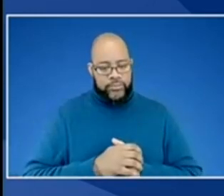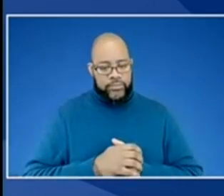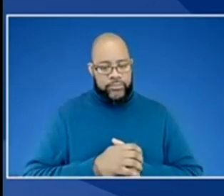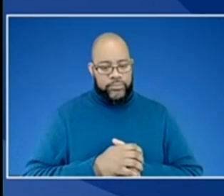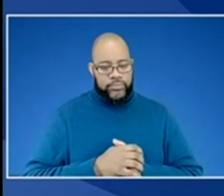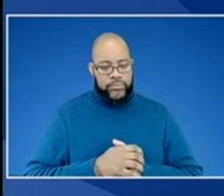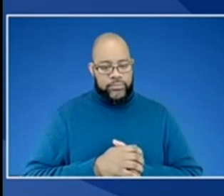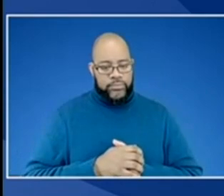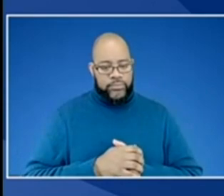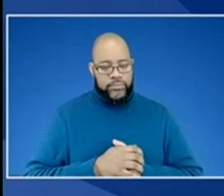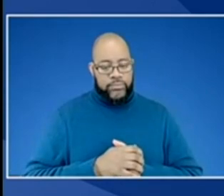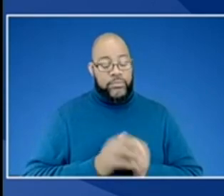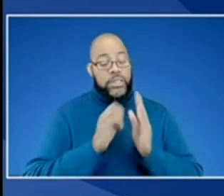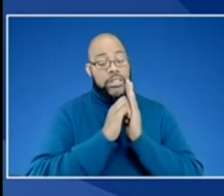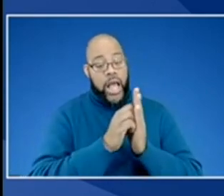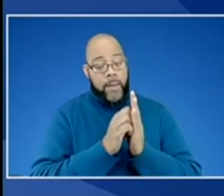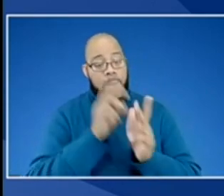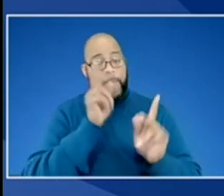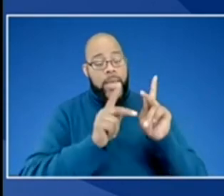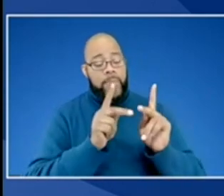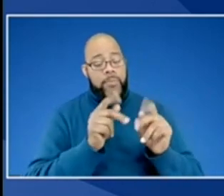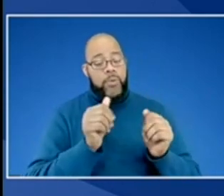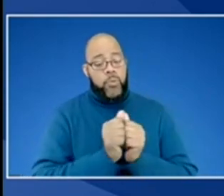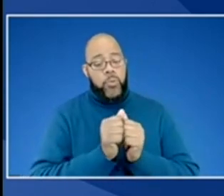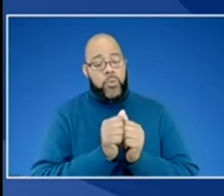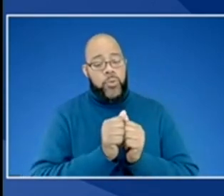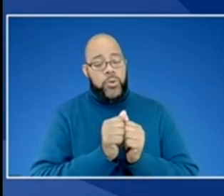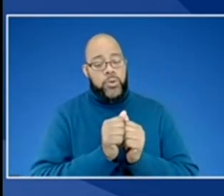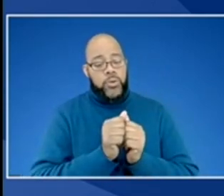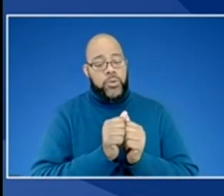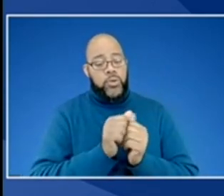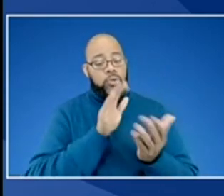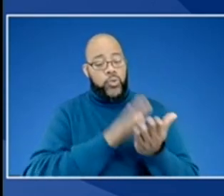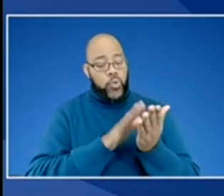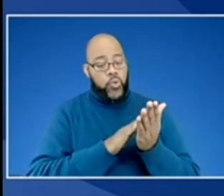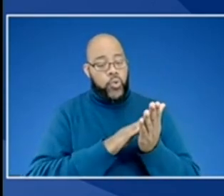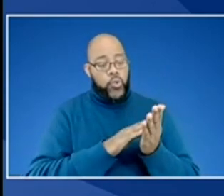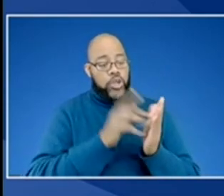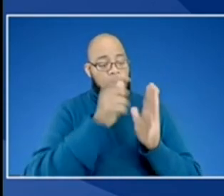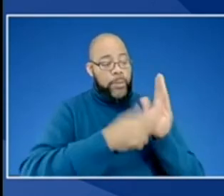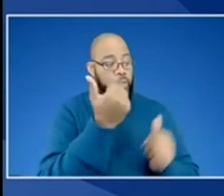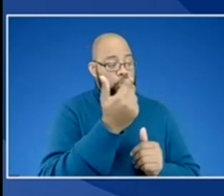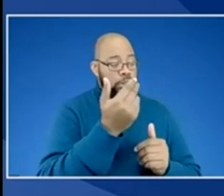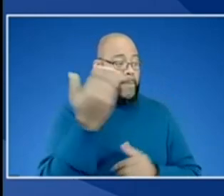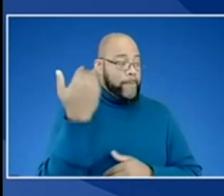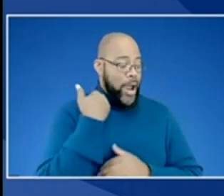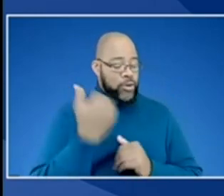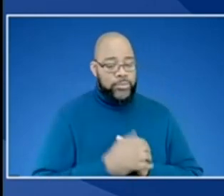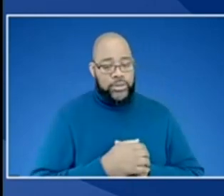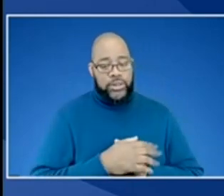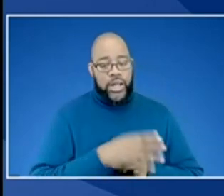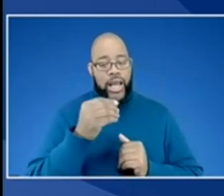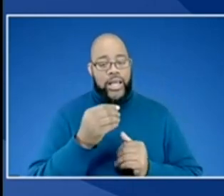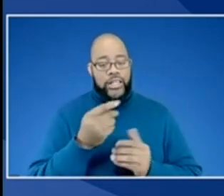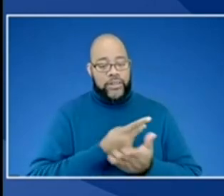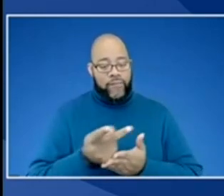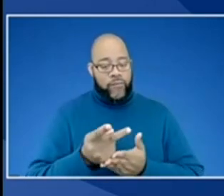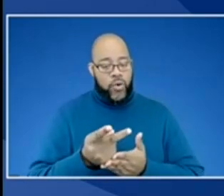For example, people with school Chapter 13 bankruptcy and default forbearances have